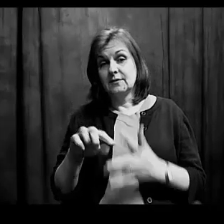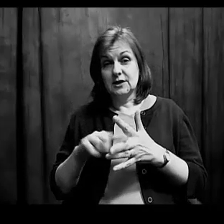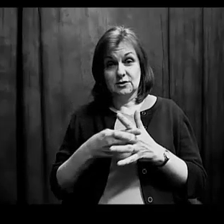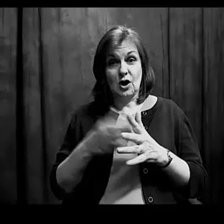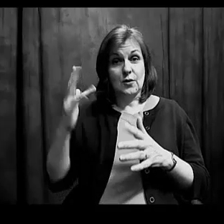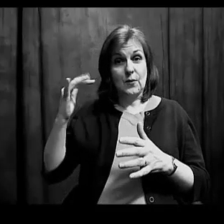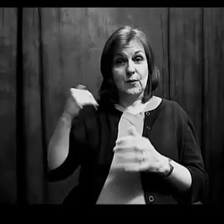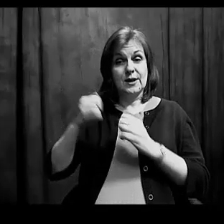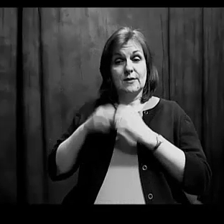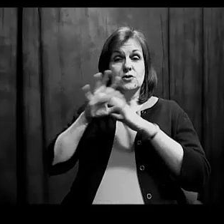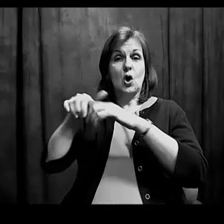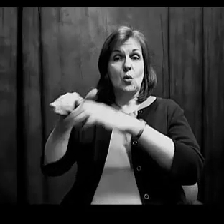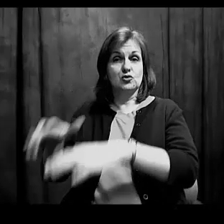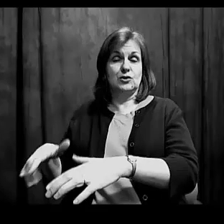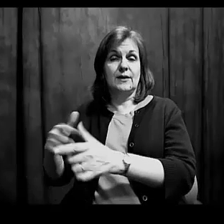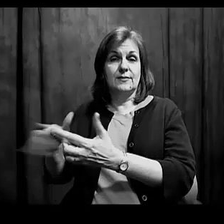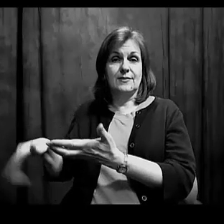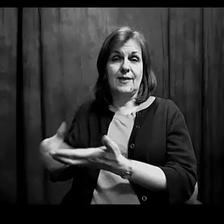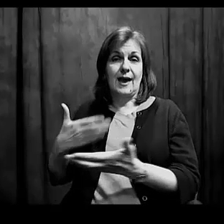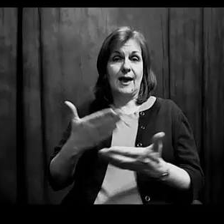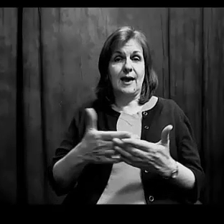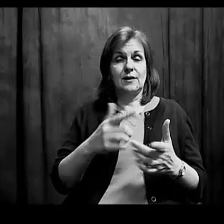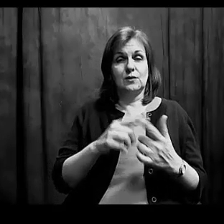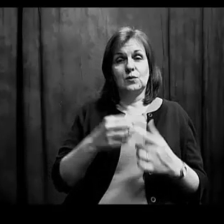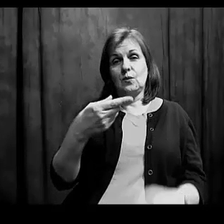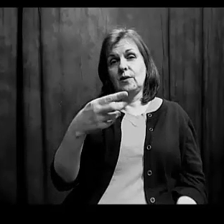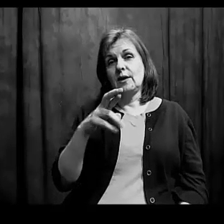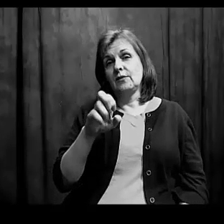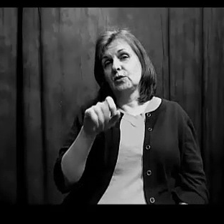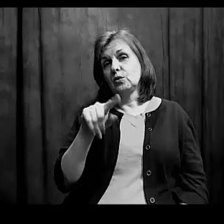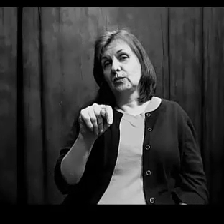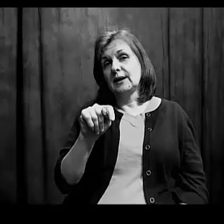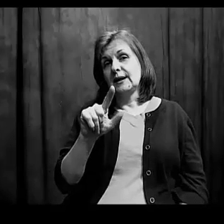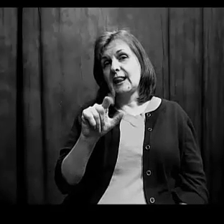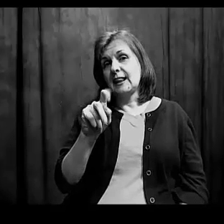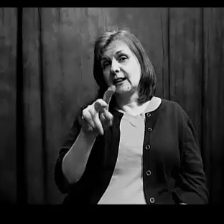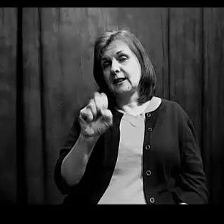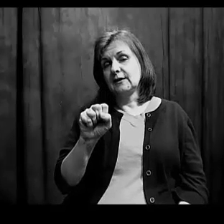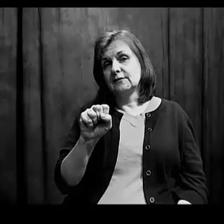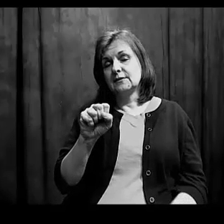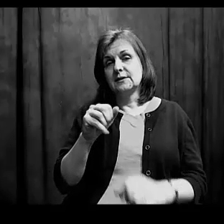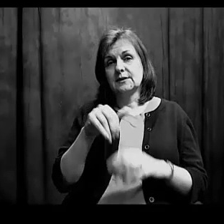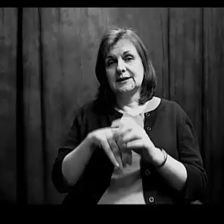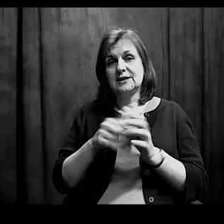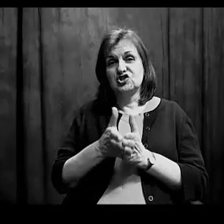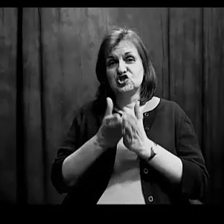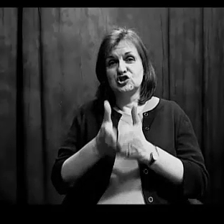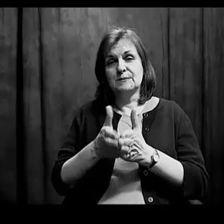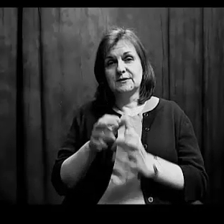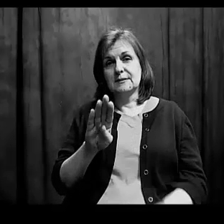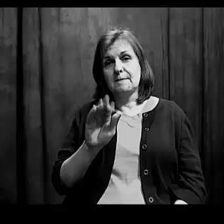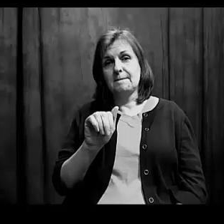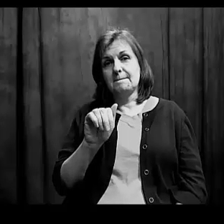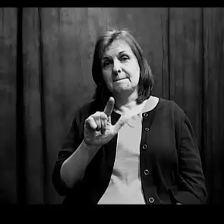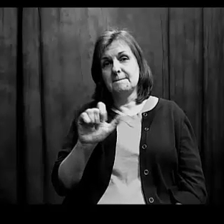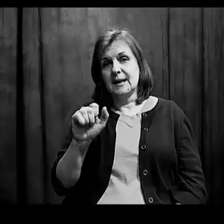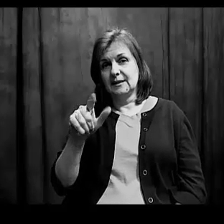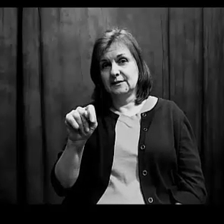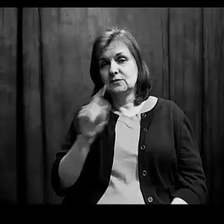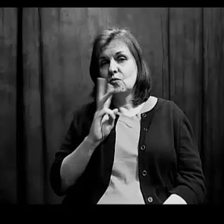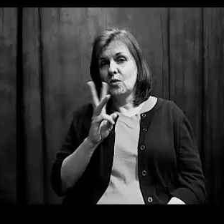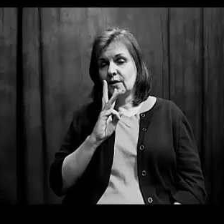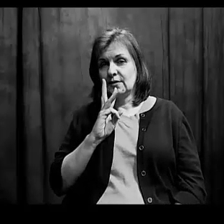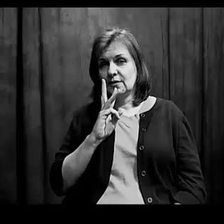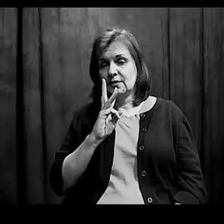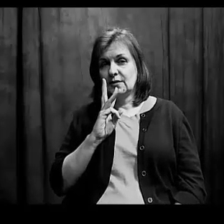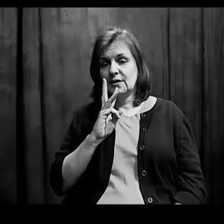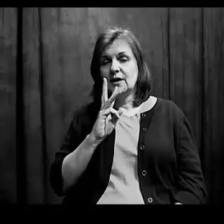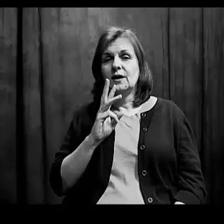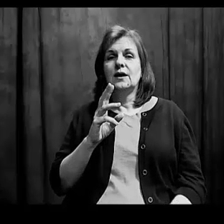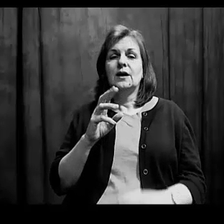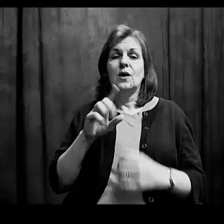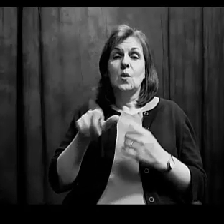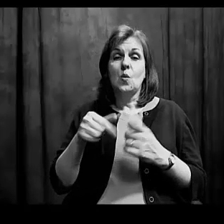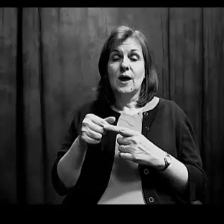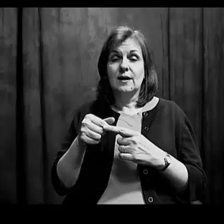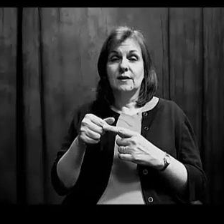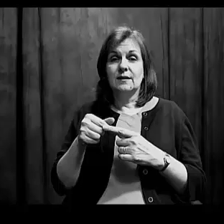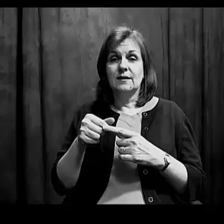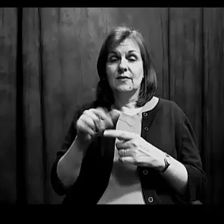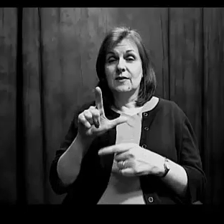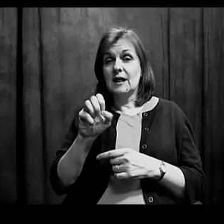in the ocean systems and got into the Great Lakes through ballast water in ships and this introduction of them has decimated